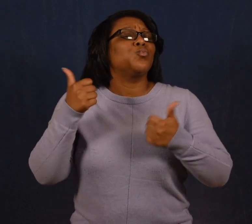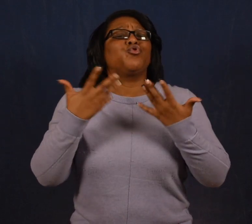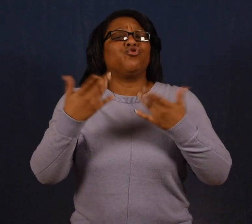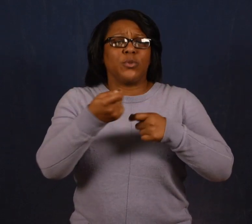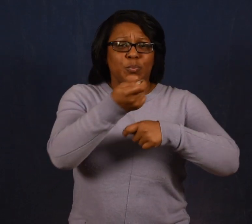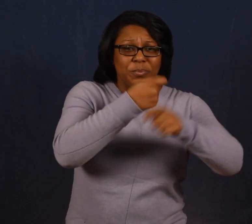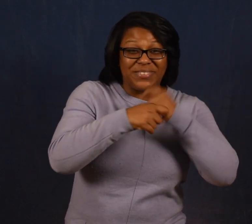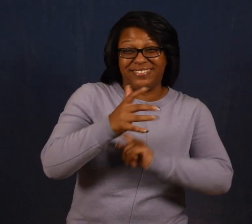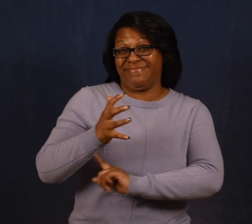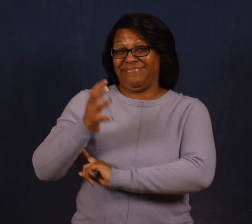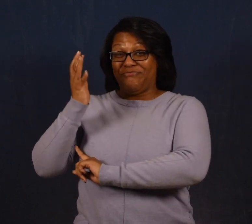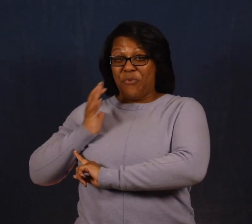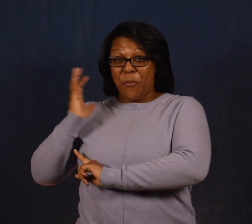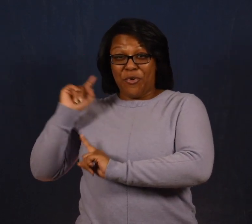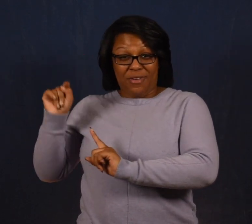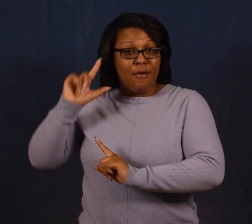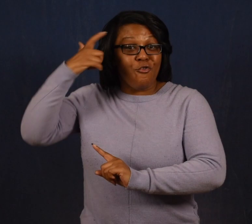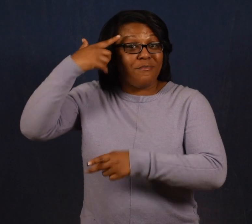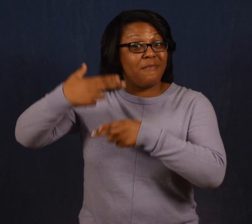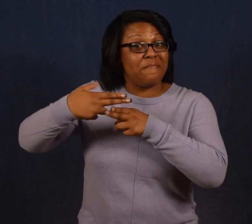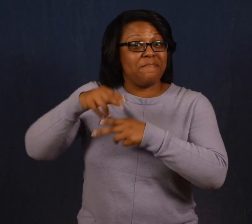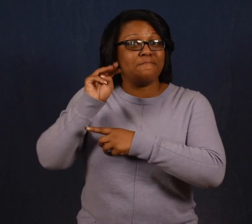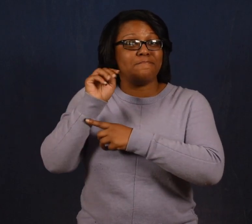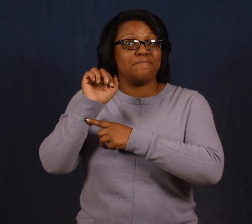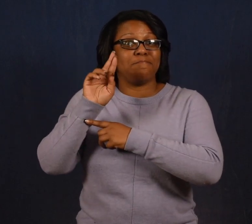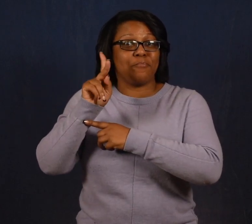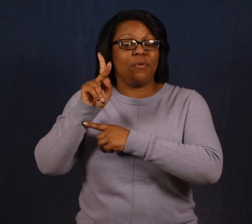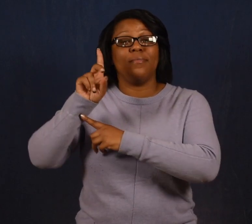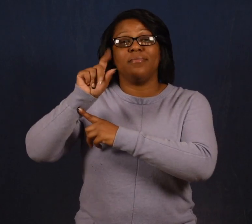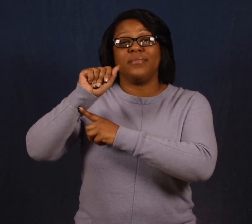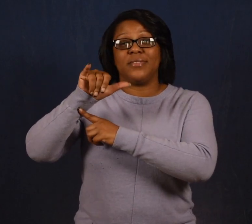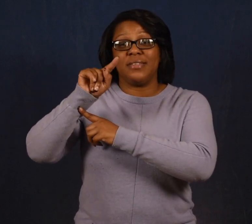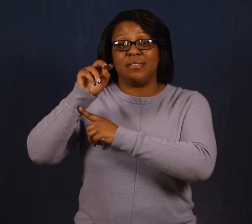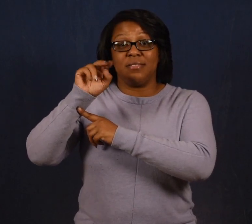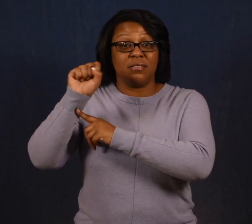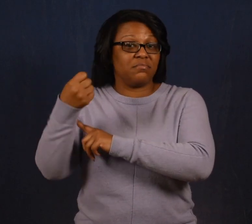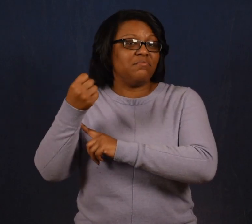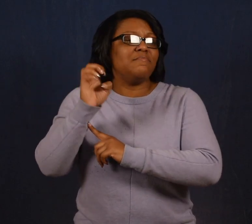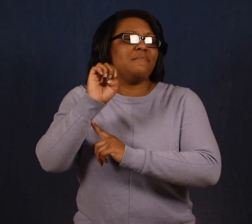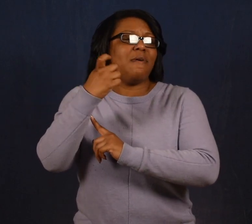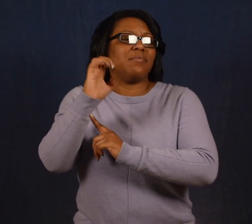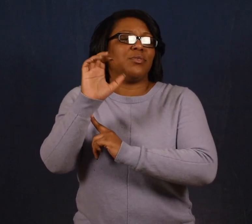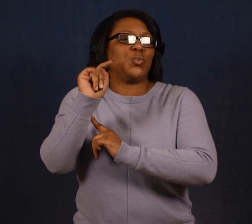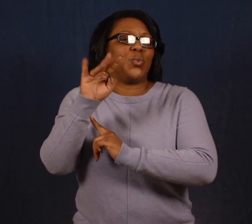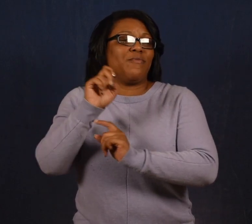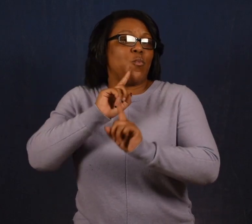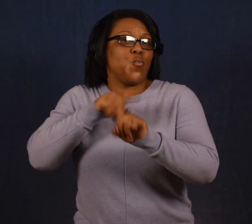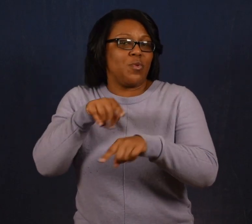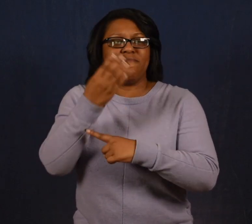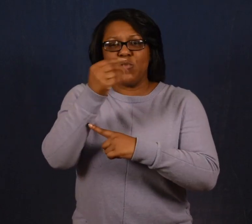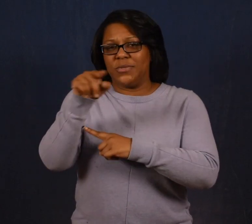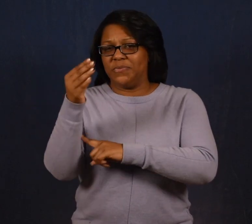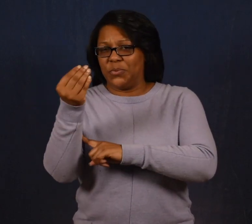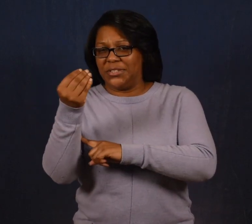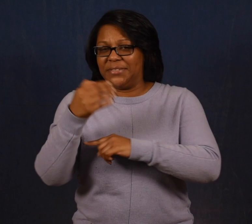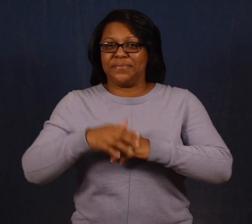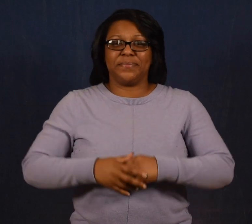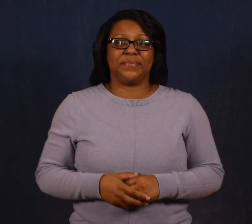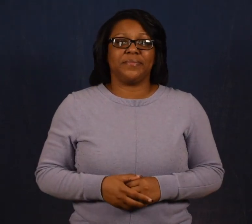which is a replacement for former Governor Mark Dayton’s Executive Order 14-14.